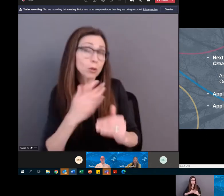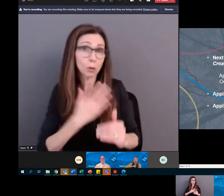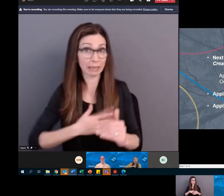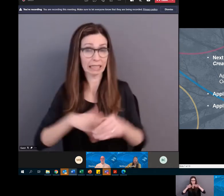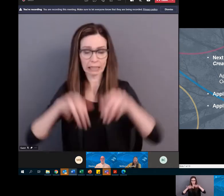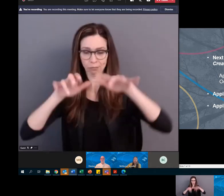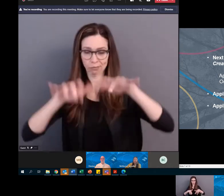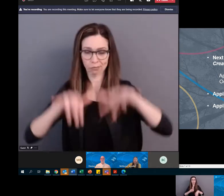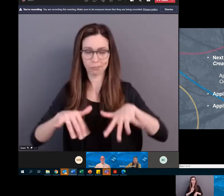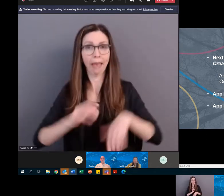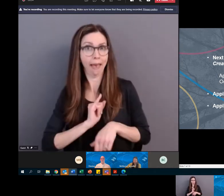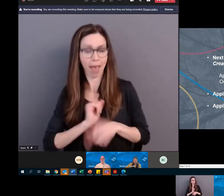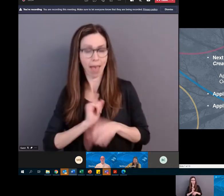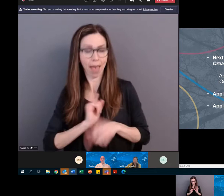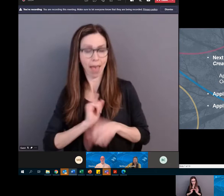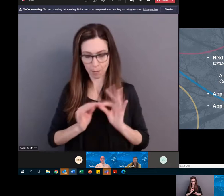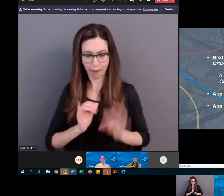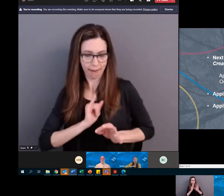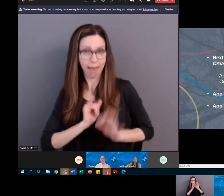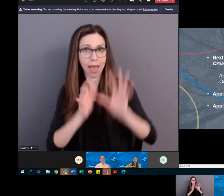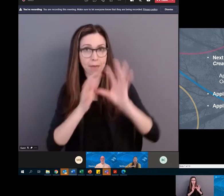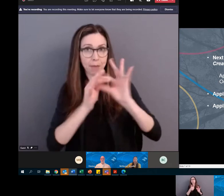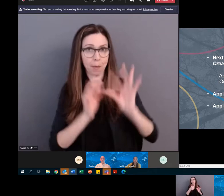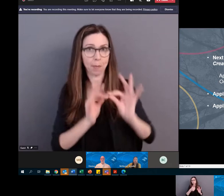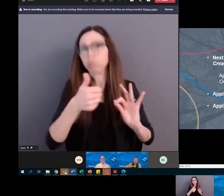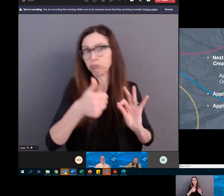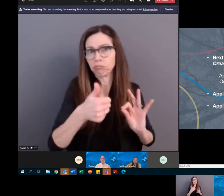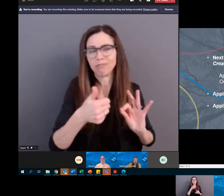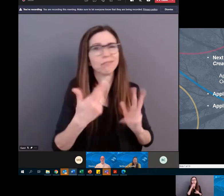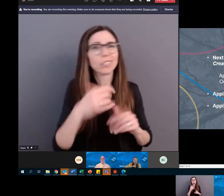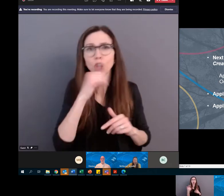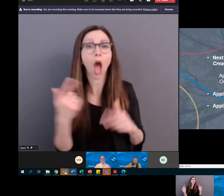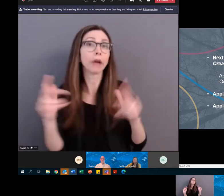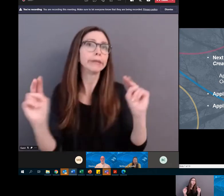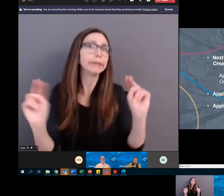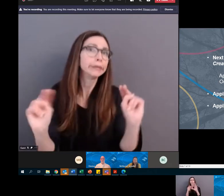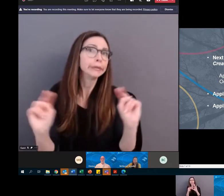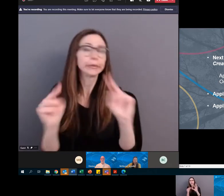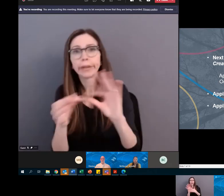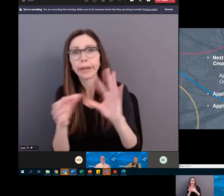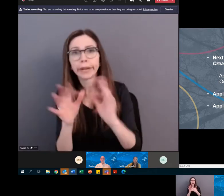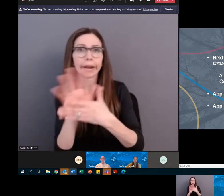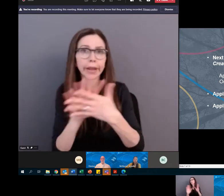Avoid writing in the third person, and just a more personal approach is always